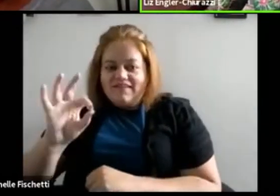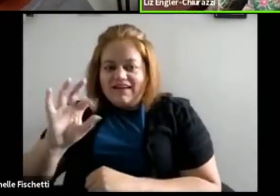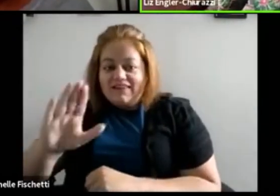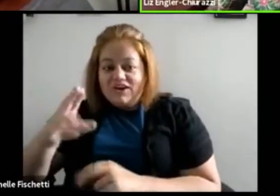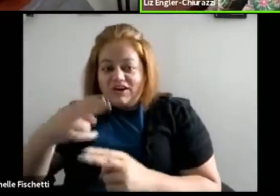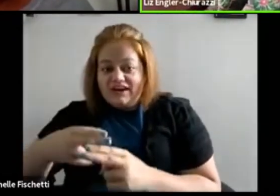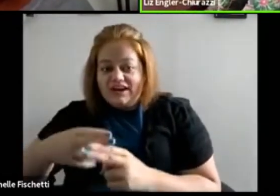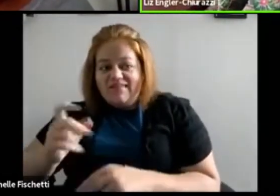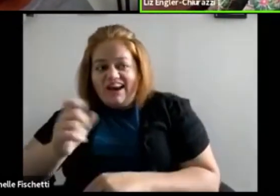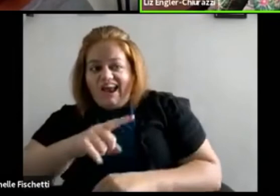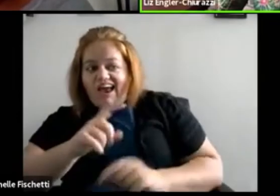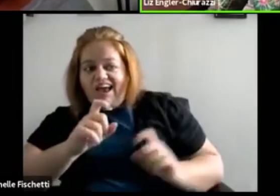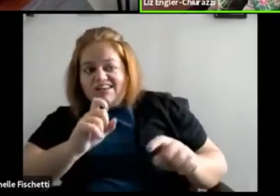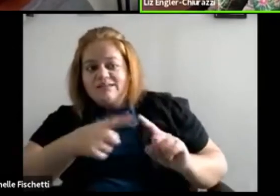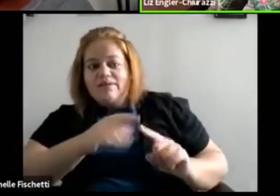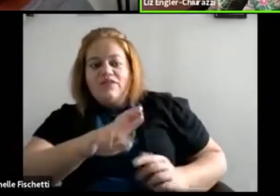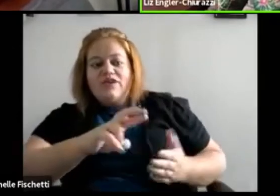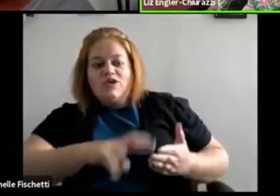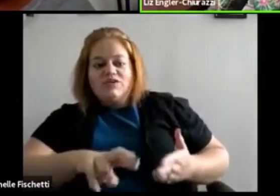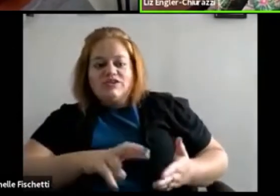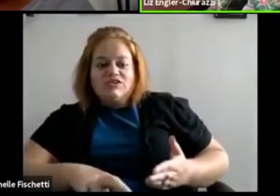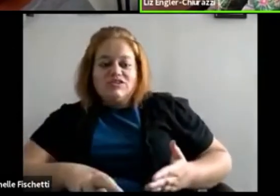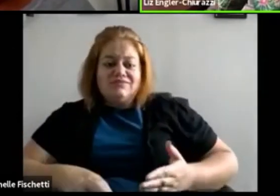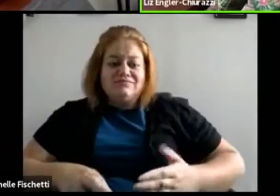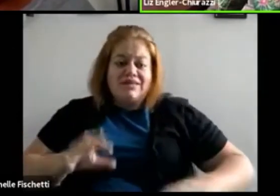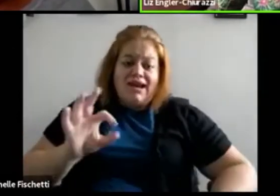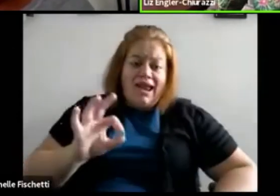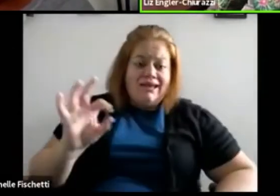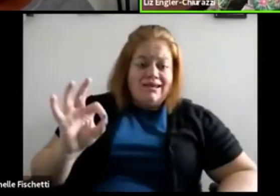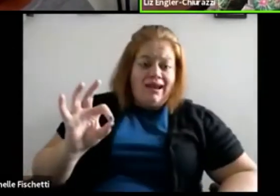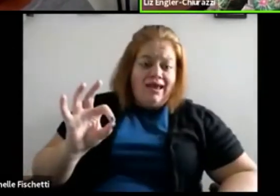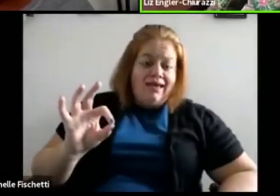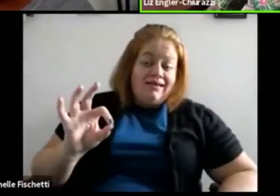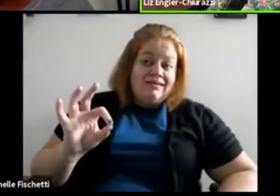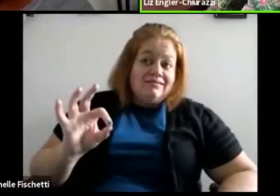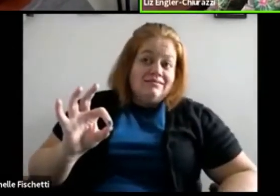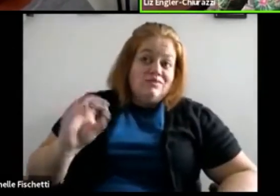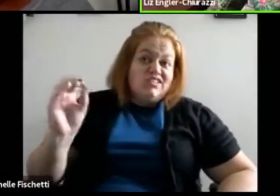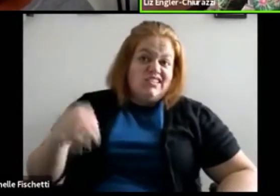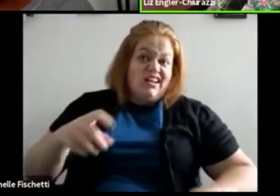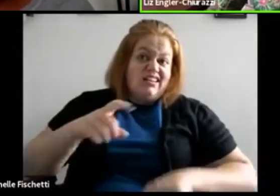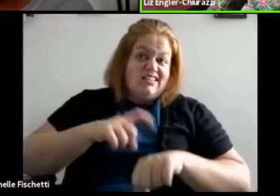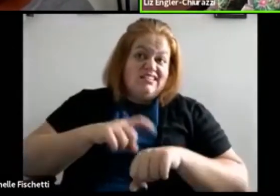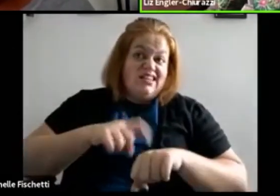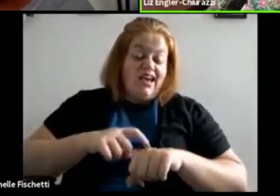questions and I would say 99 out of 100 scientists are generally pleased to get